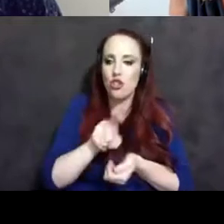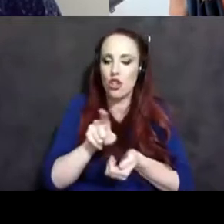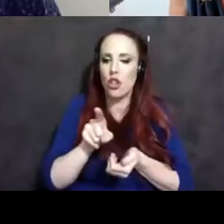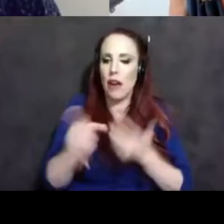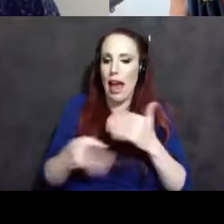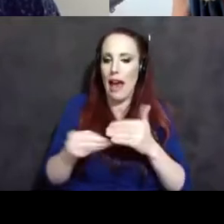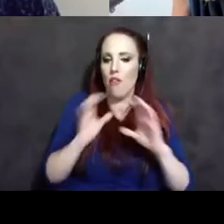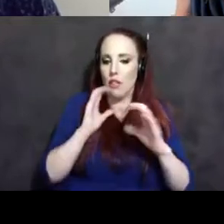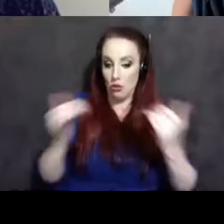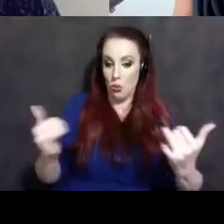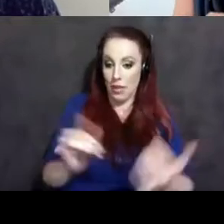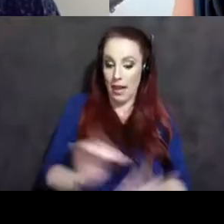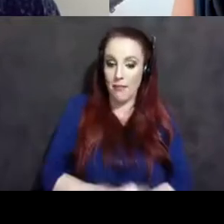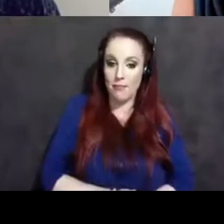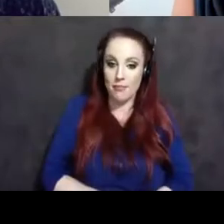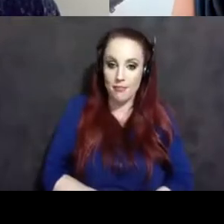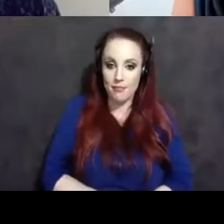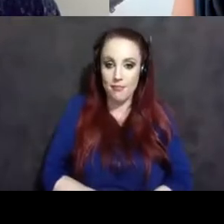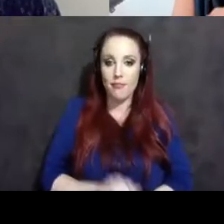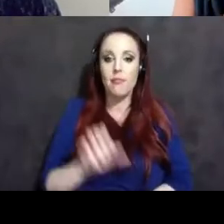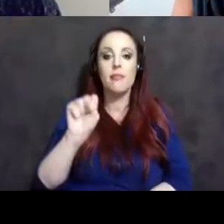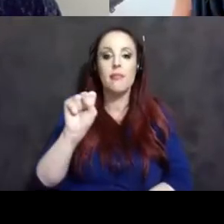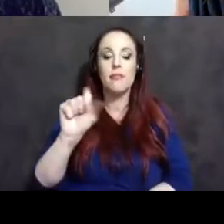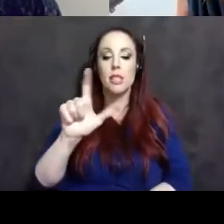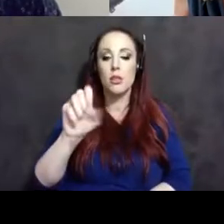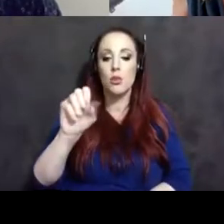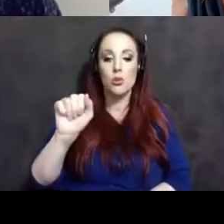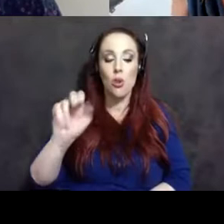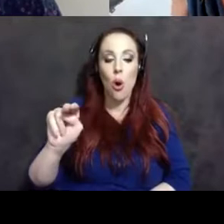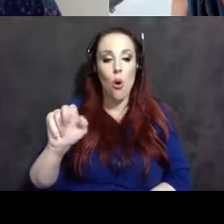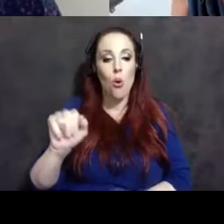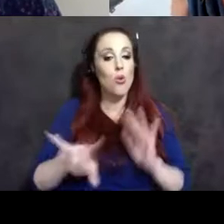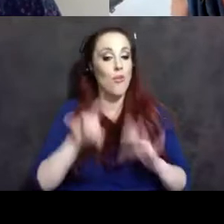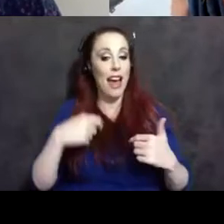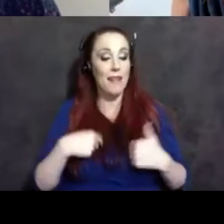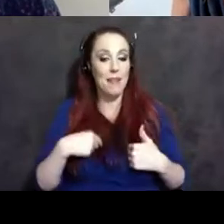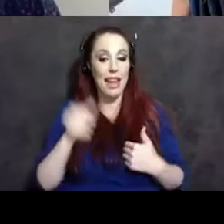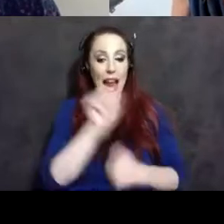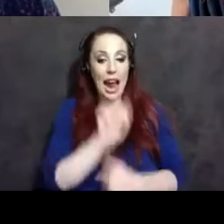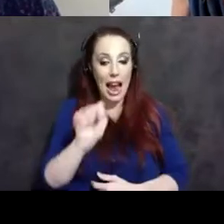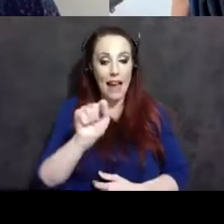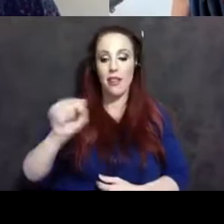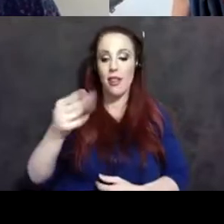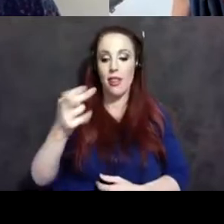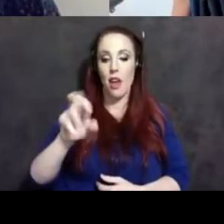the conversation? You can find me at therealSloanLeo on Instagram or SloanLeo.com.